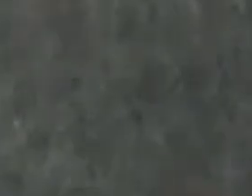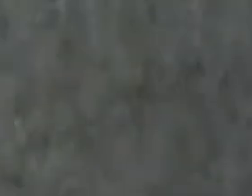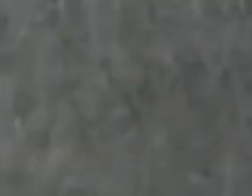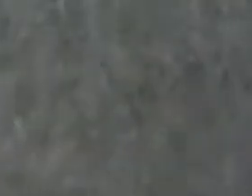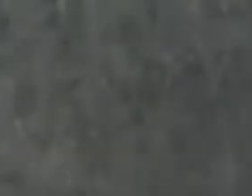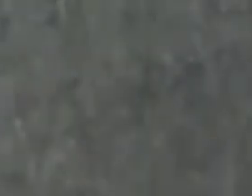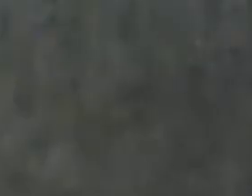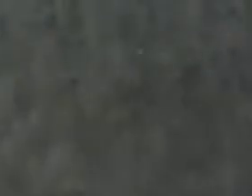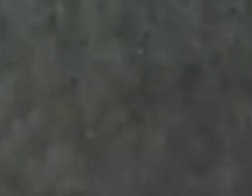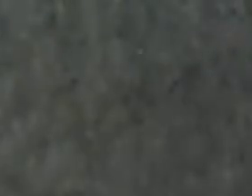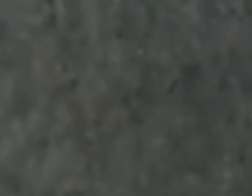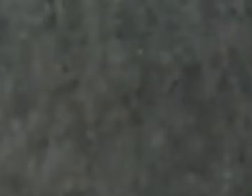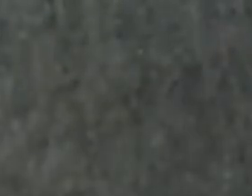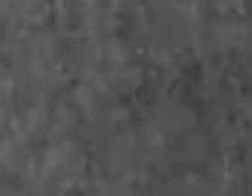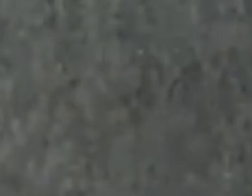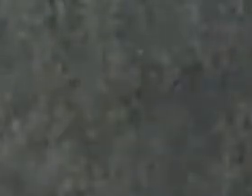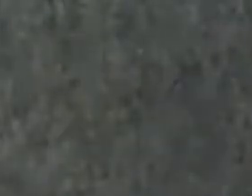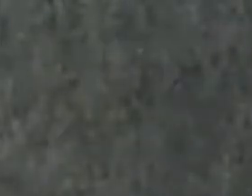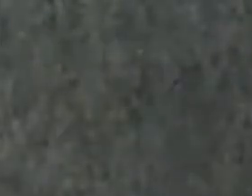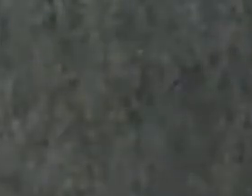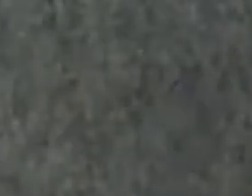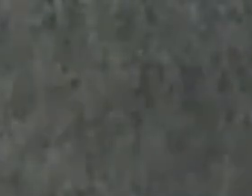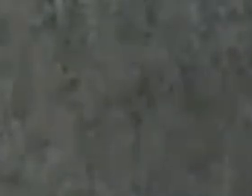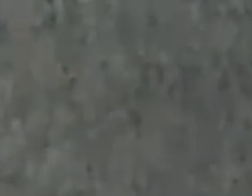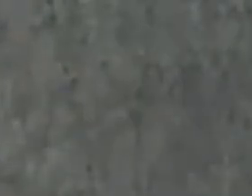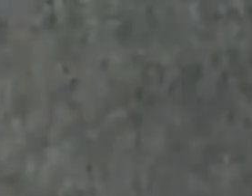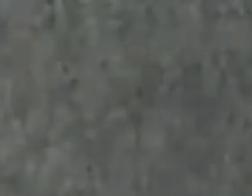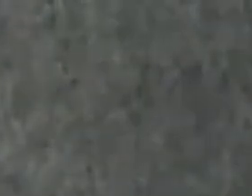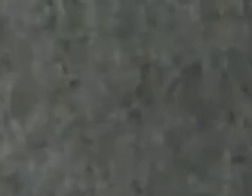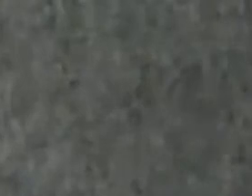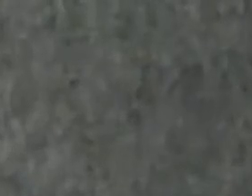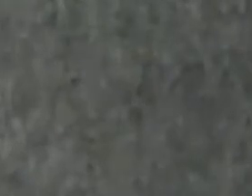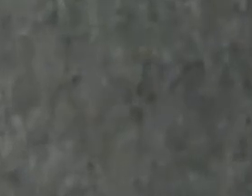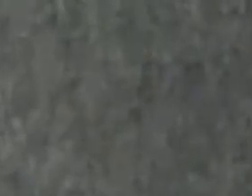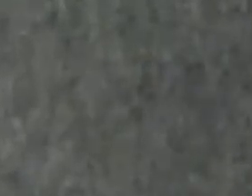I can get that out to you so you can have something for my day if you like. All right. Thank you.